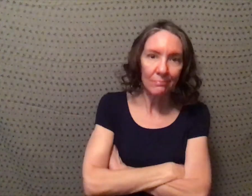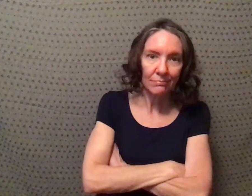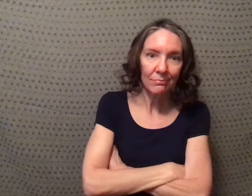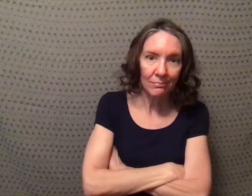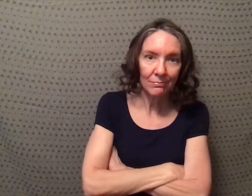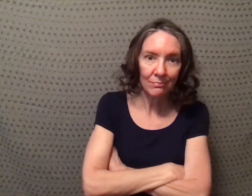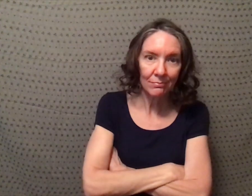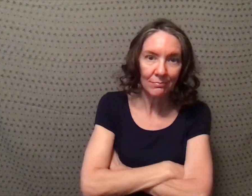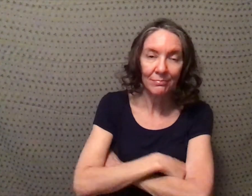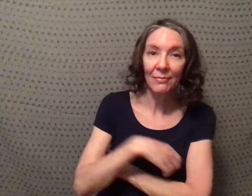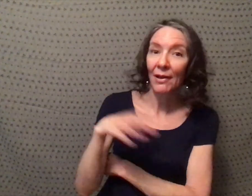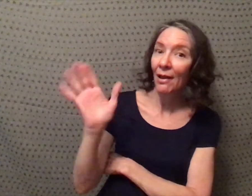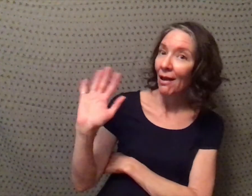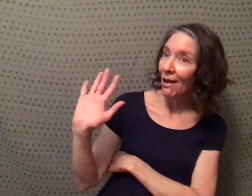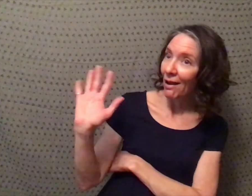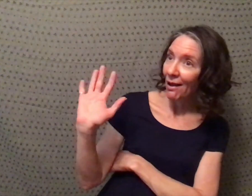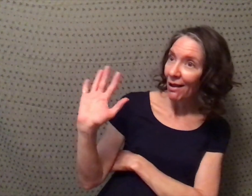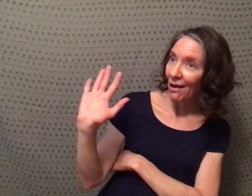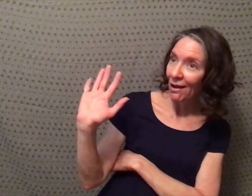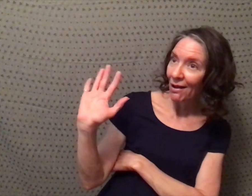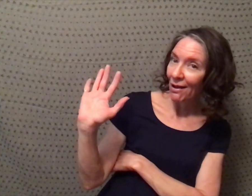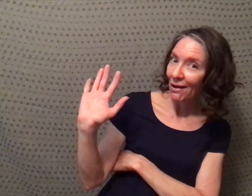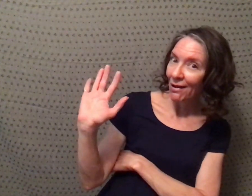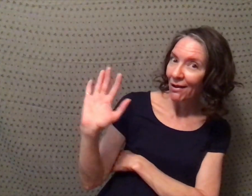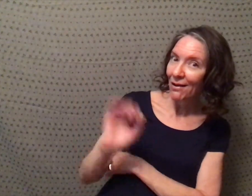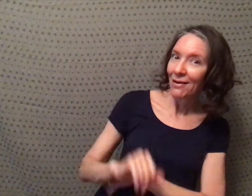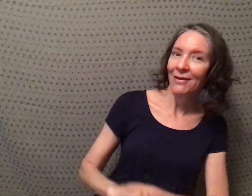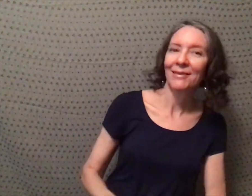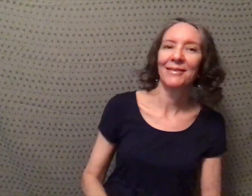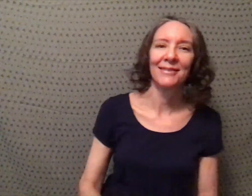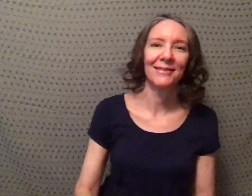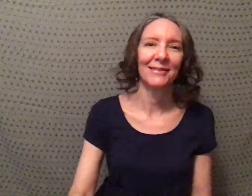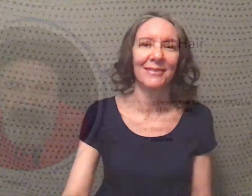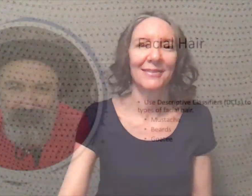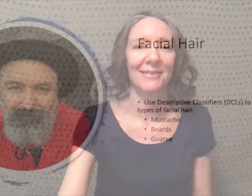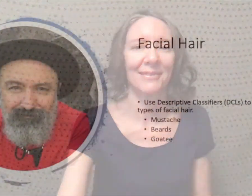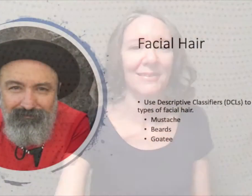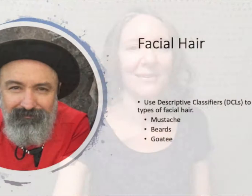Their arms crossed? O,r maybe they're waving to someone?